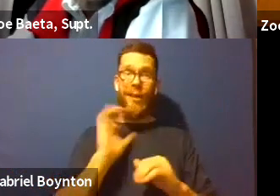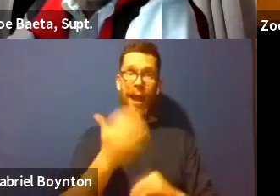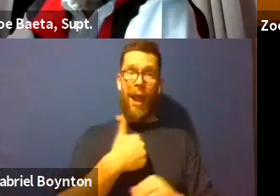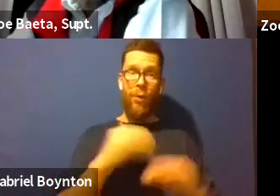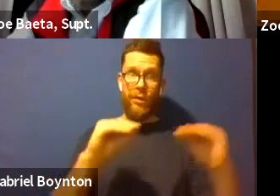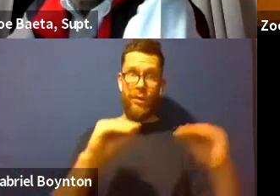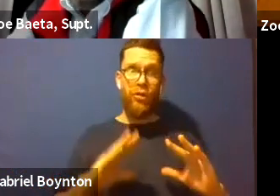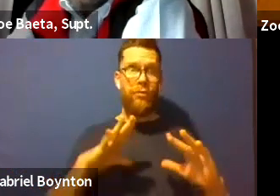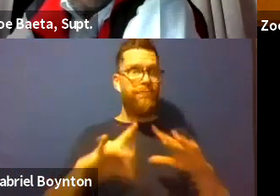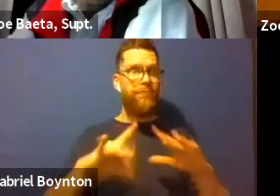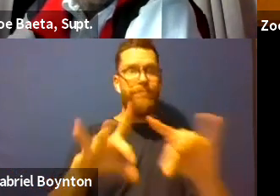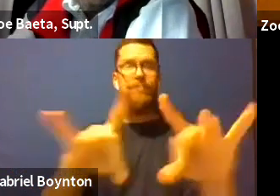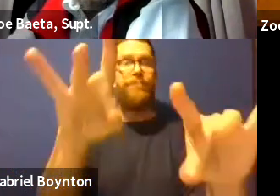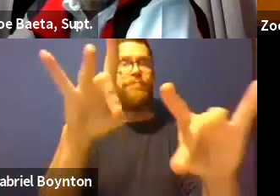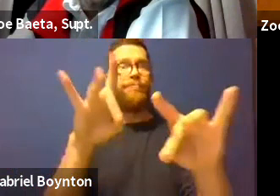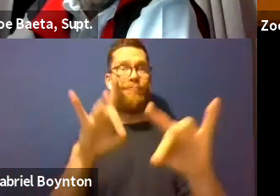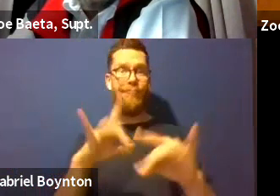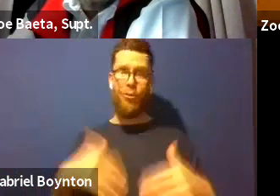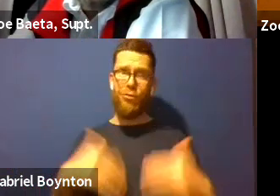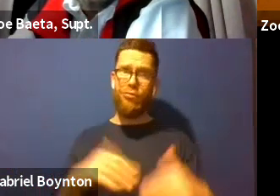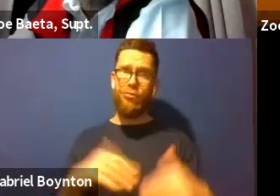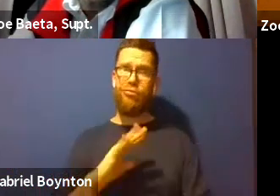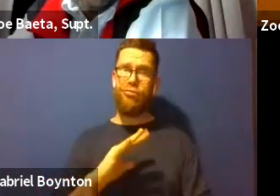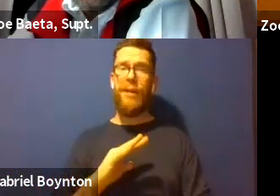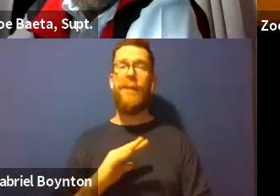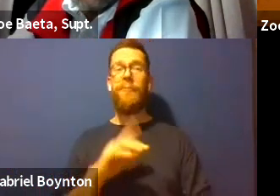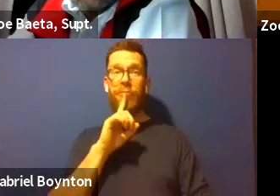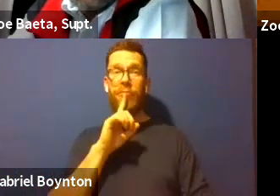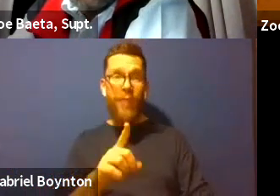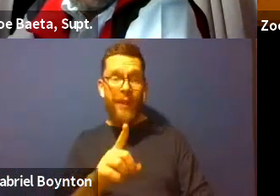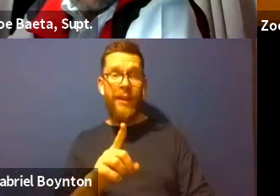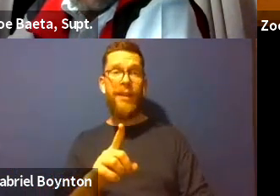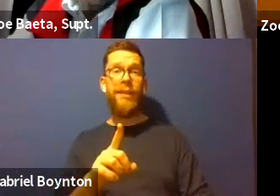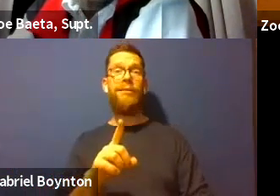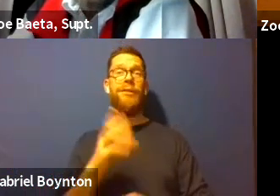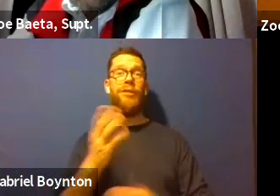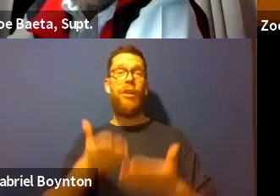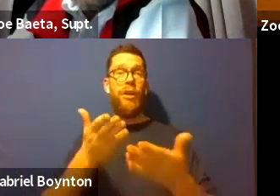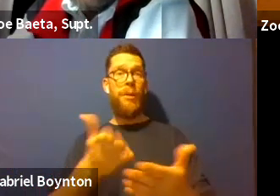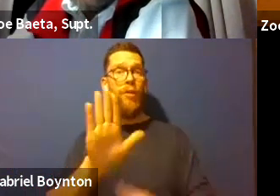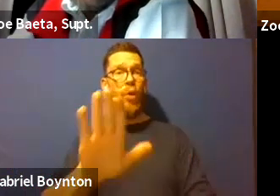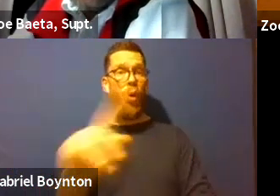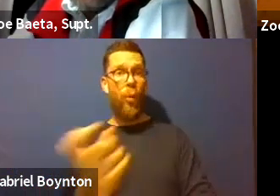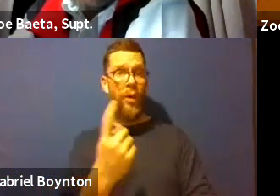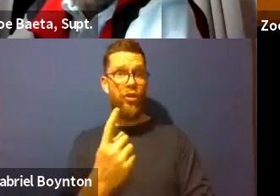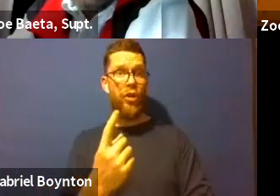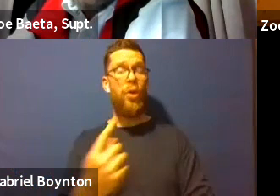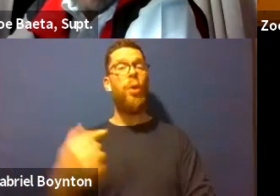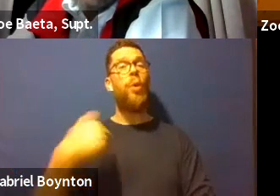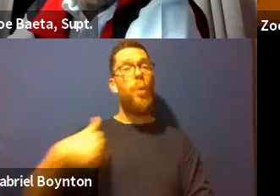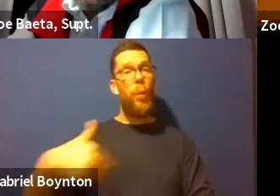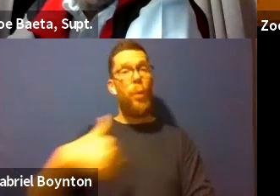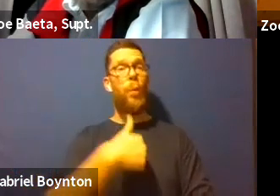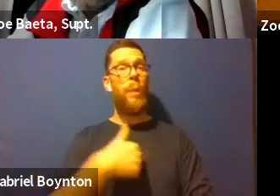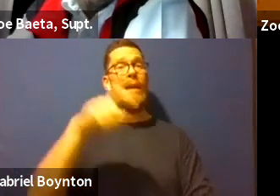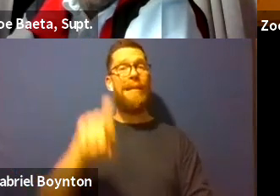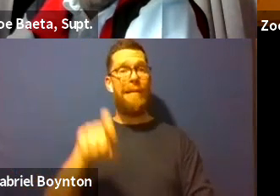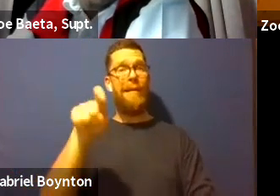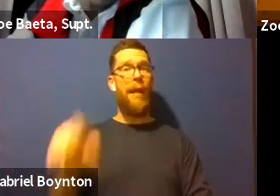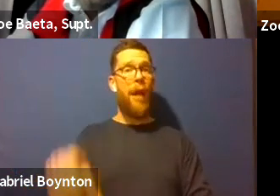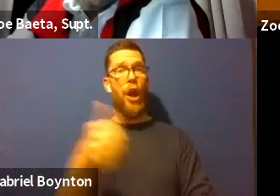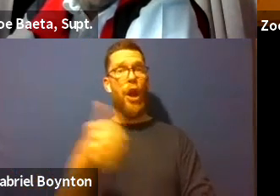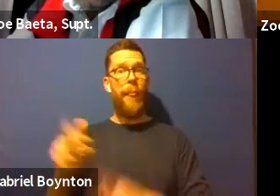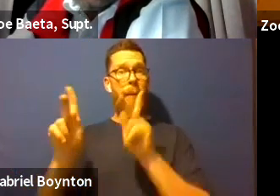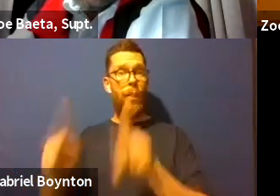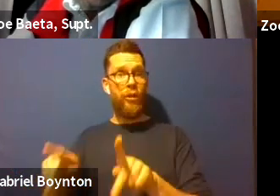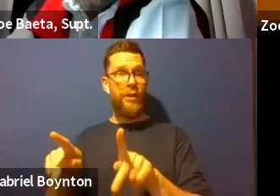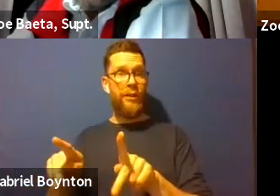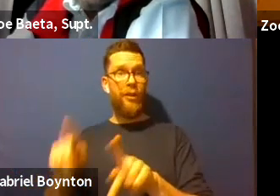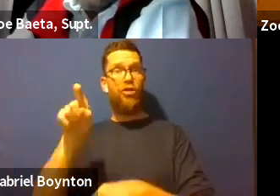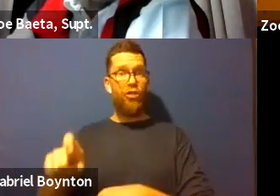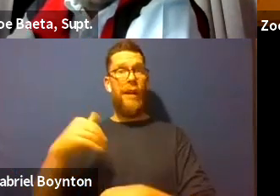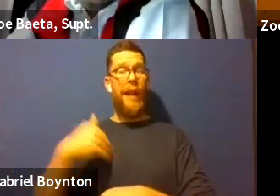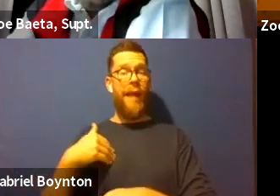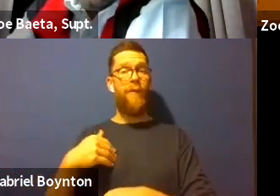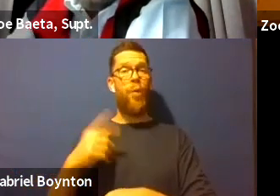Joe Baeta, Supt. : Or to the to the recommendation of your question, we need another we need at least another one person, the best scenario would be one person in every building in North and that's probably not going to happen.